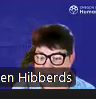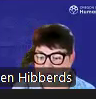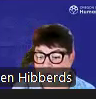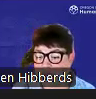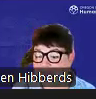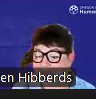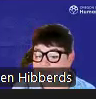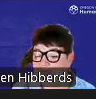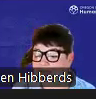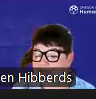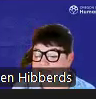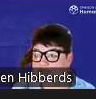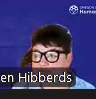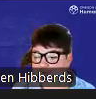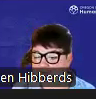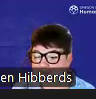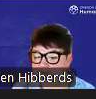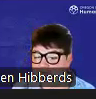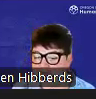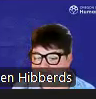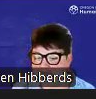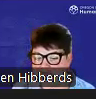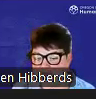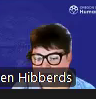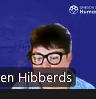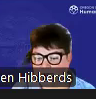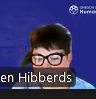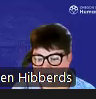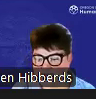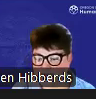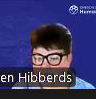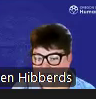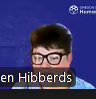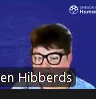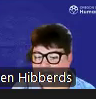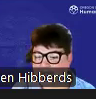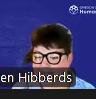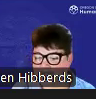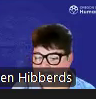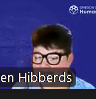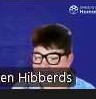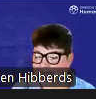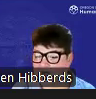Their role in this Rack is to explain statutory requirements, policy intent,